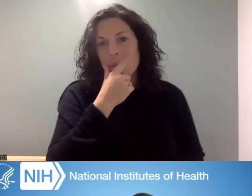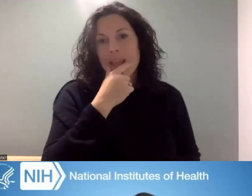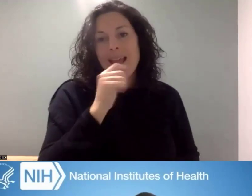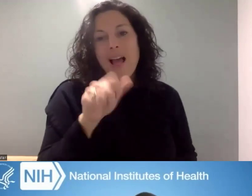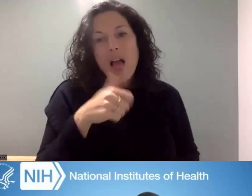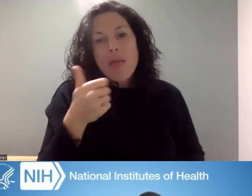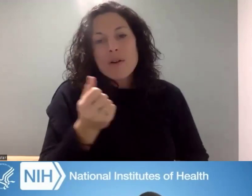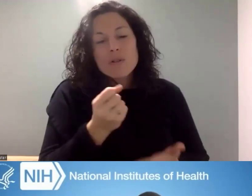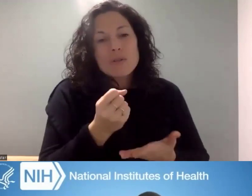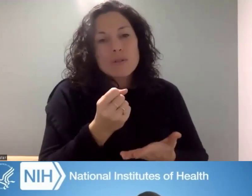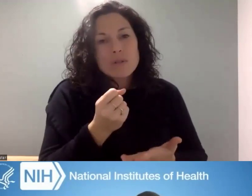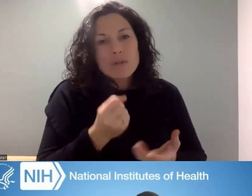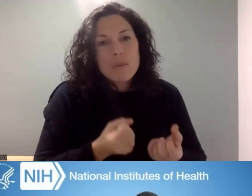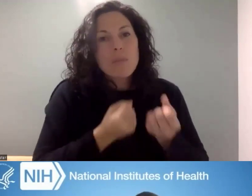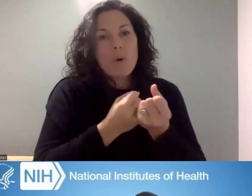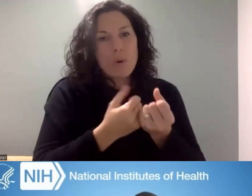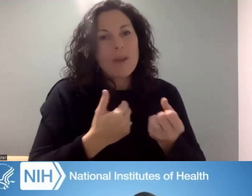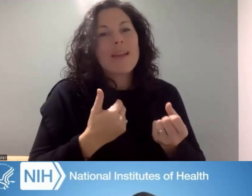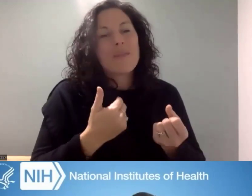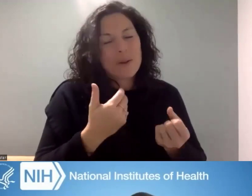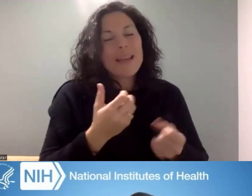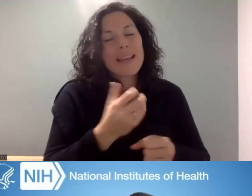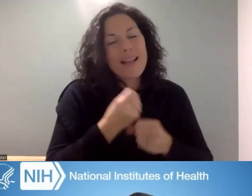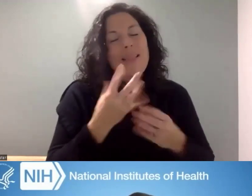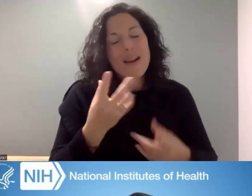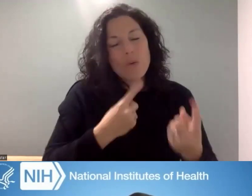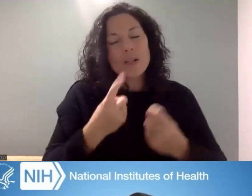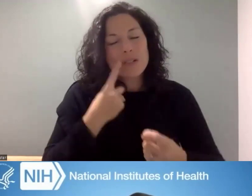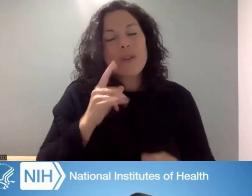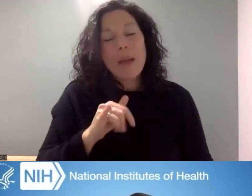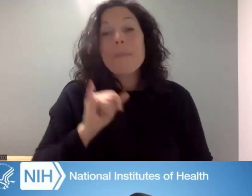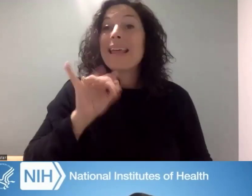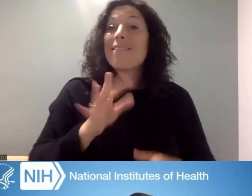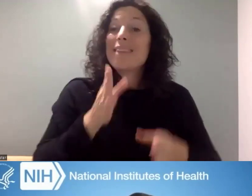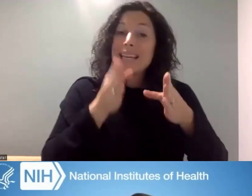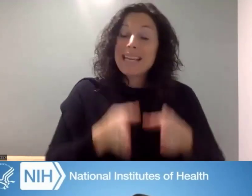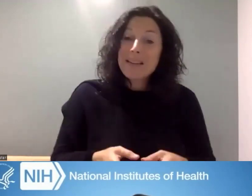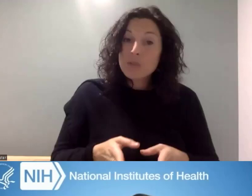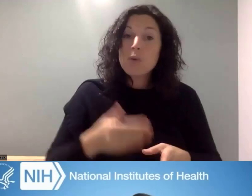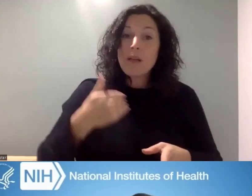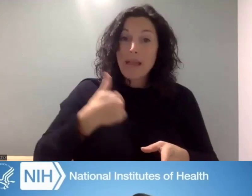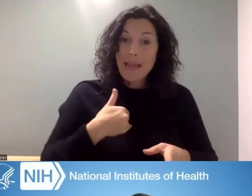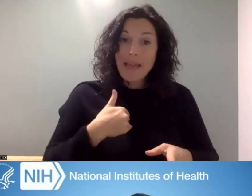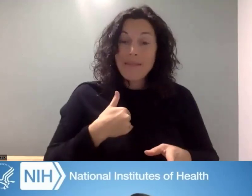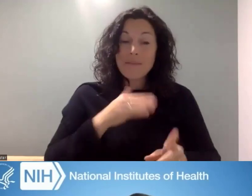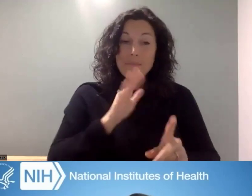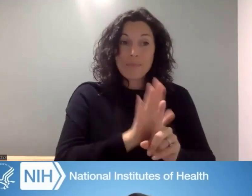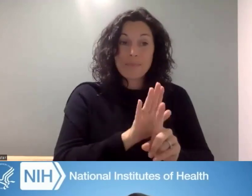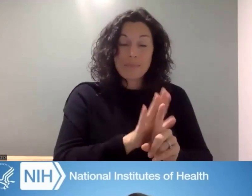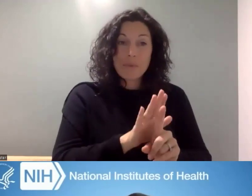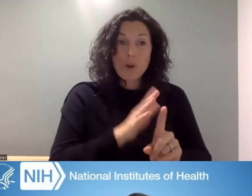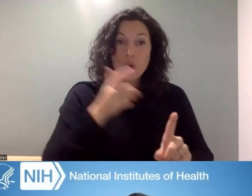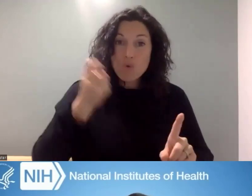is one that we do get a lot of questions on. So if an individual does have a grant from a foreign organization,